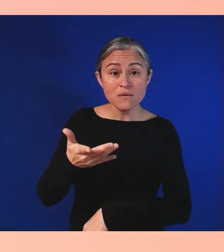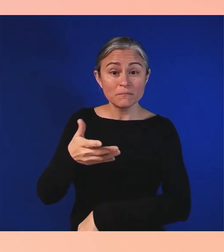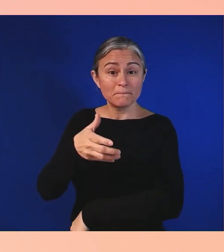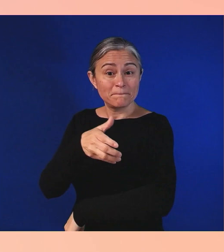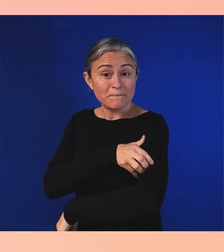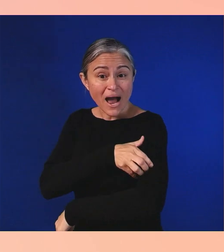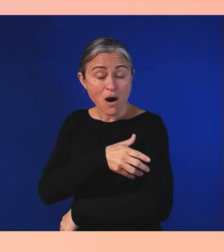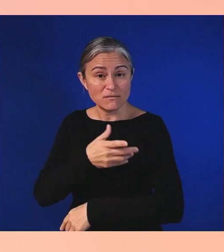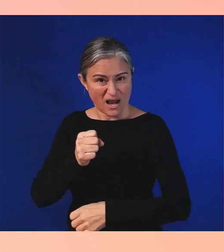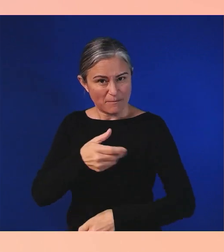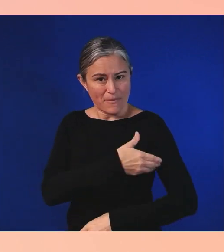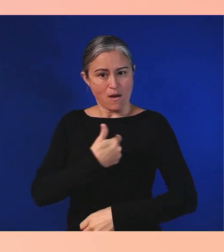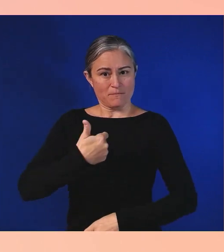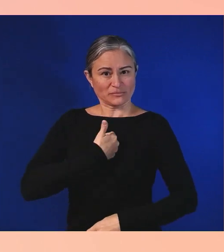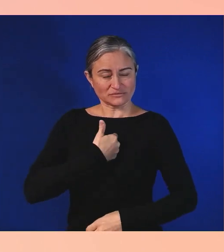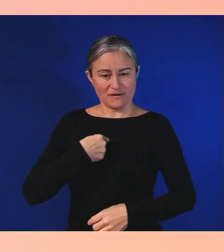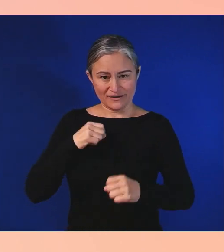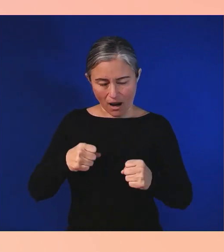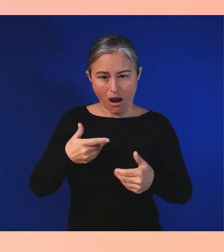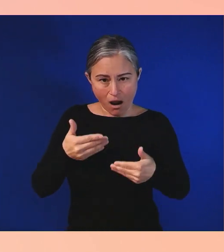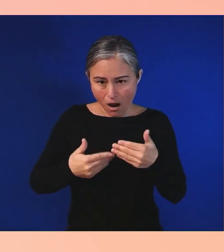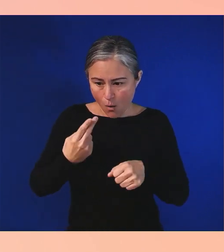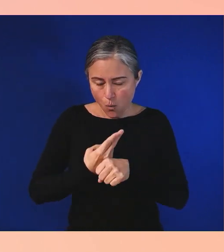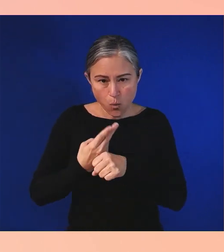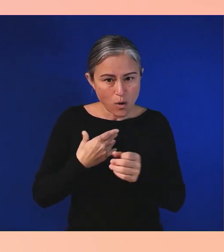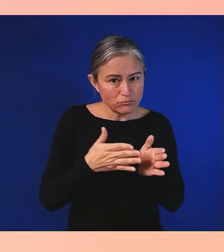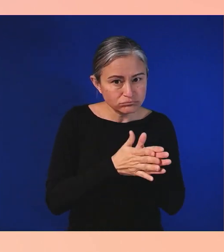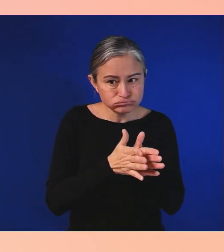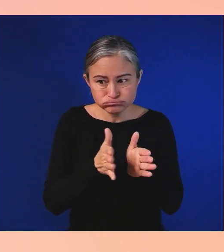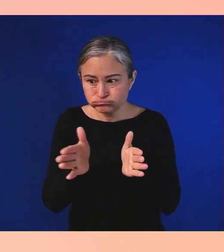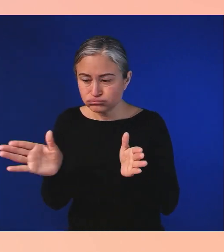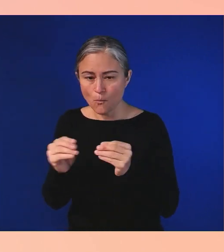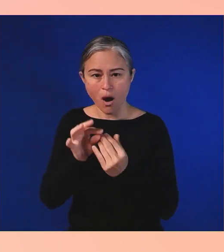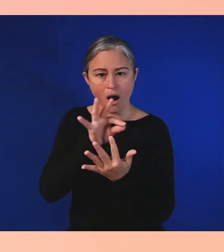my studies and I was able to complete my graduation in commerce team